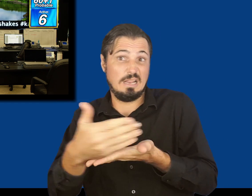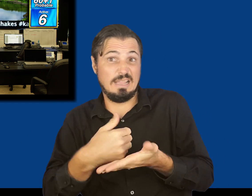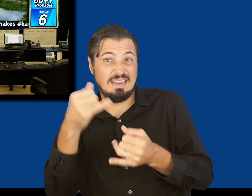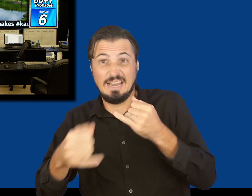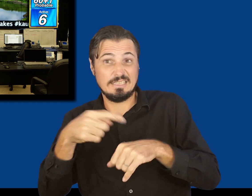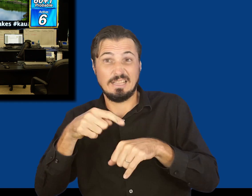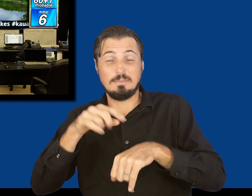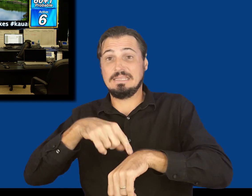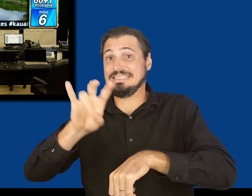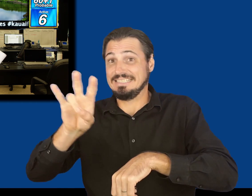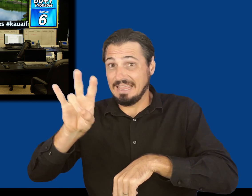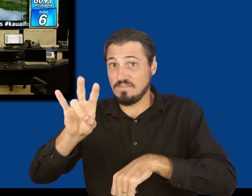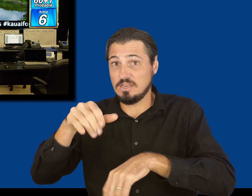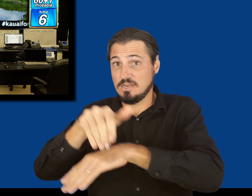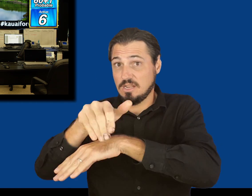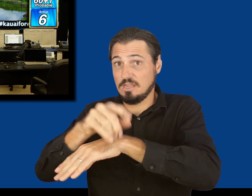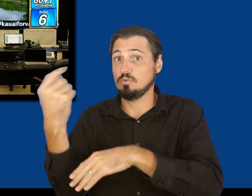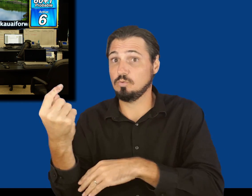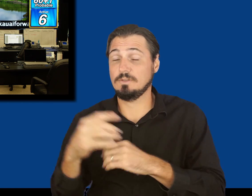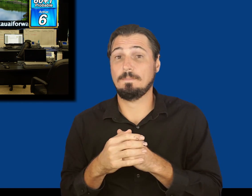On Tuesday, as of yesterday.